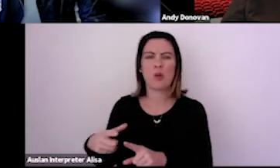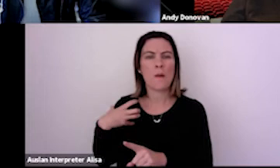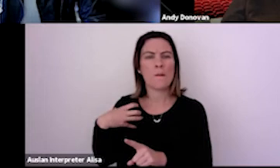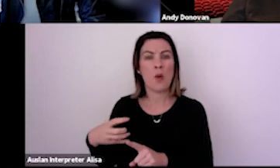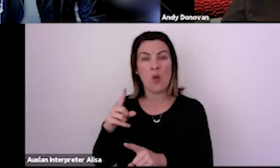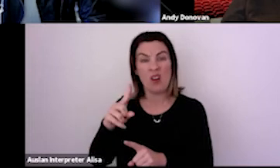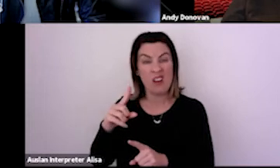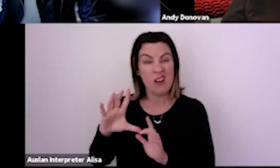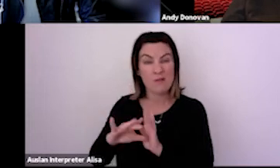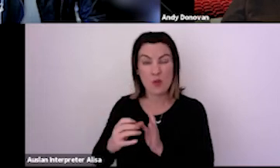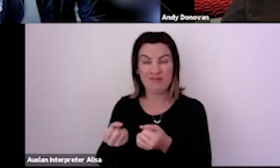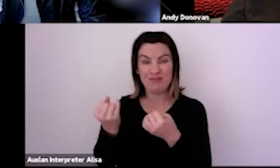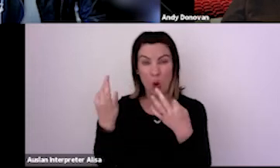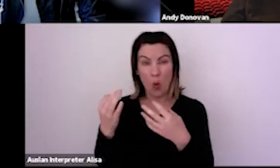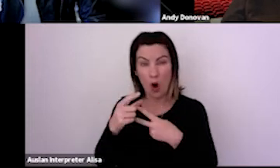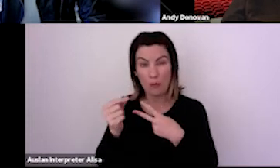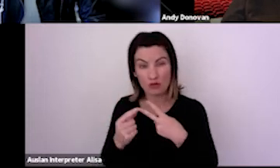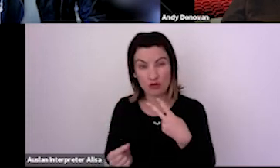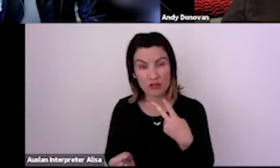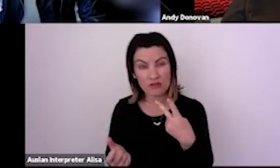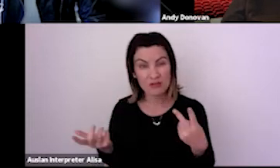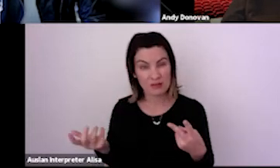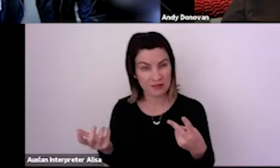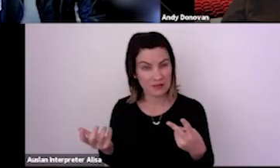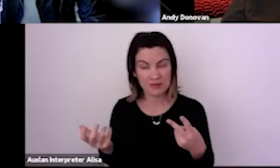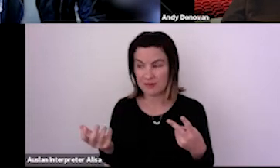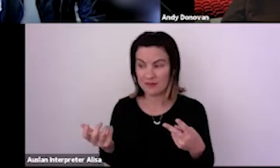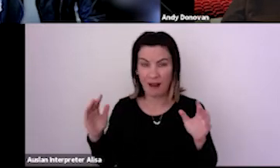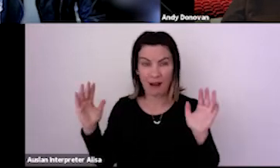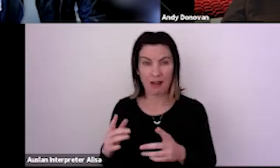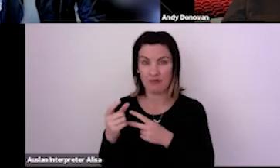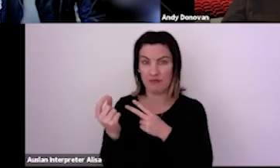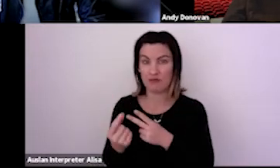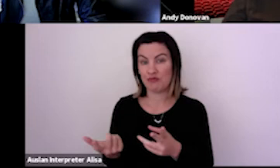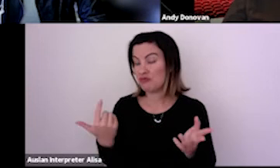In terms of building regional attendance, we think there is room for volume.